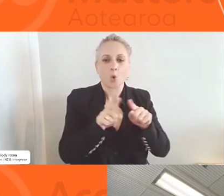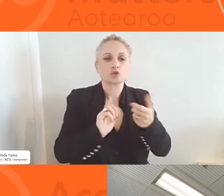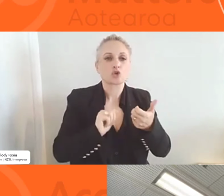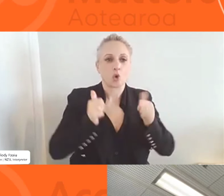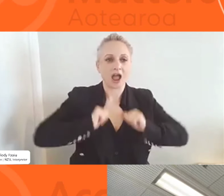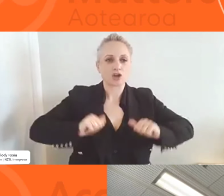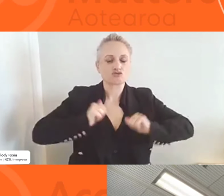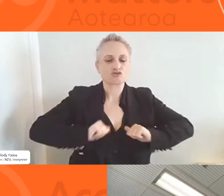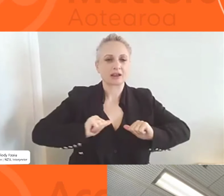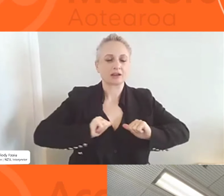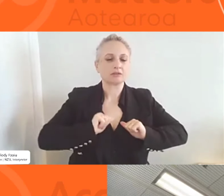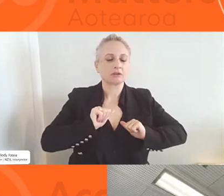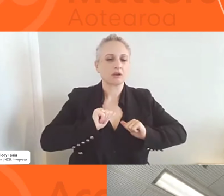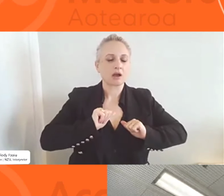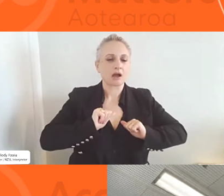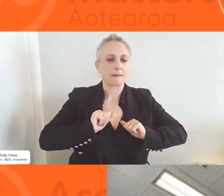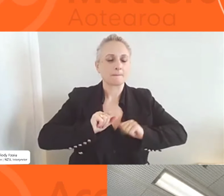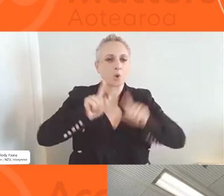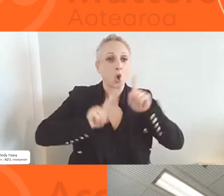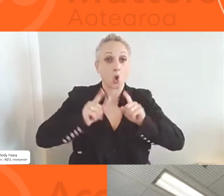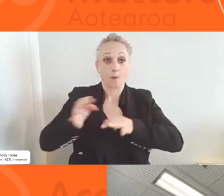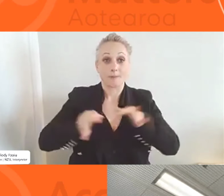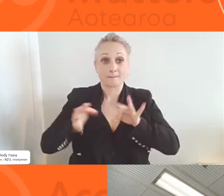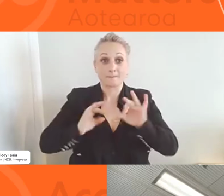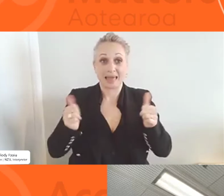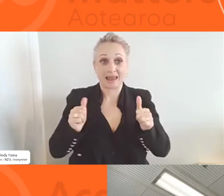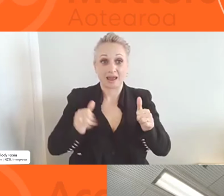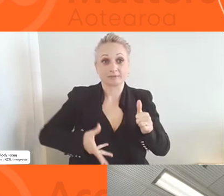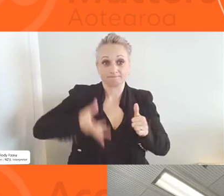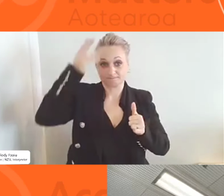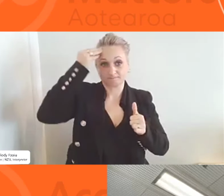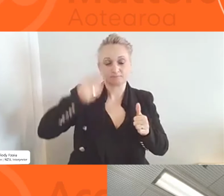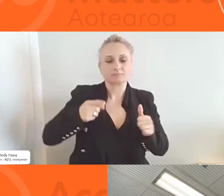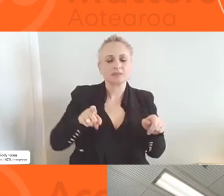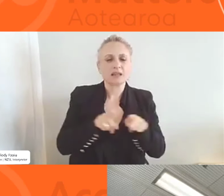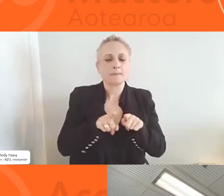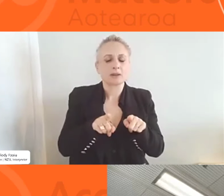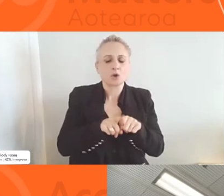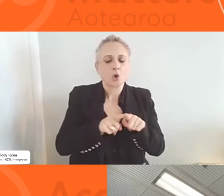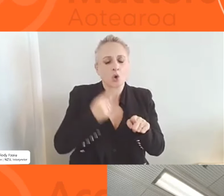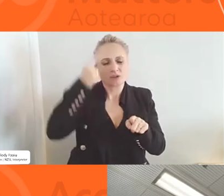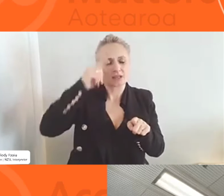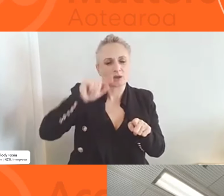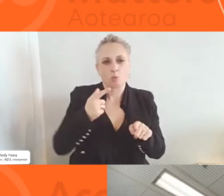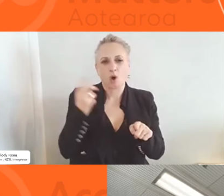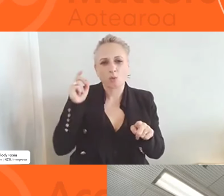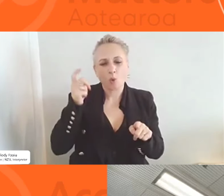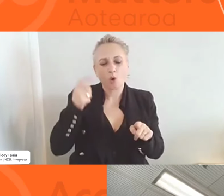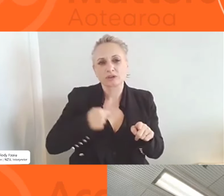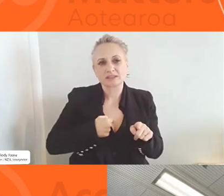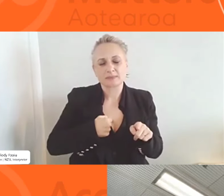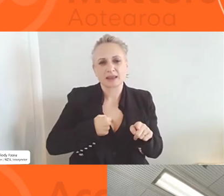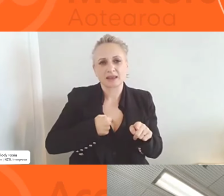But I think the thing that really is troubling me, or something that I'm thinking about, is what are we actually teaching the students